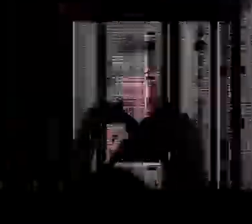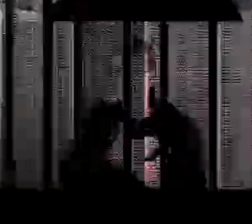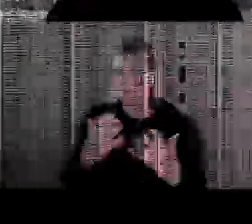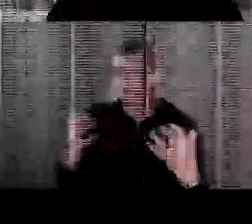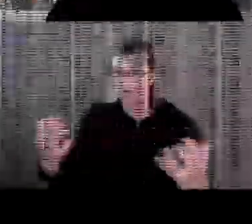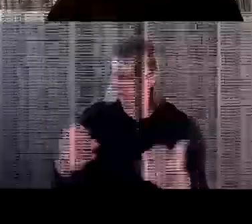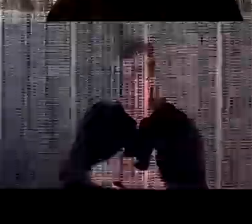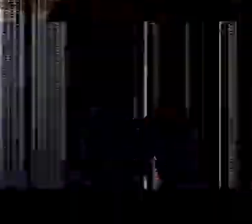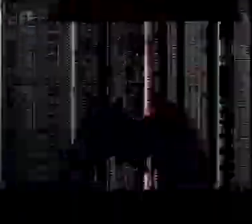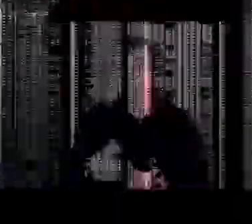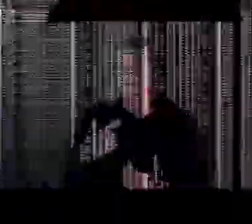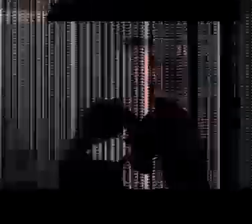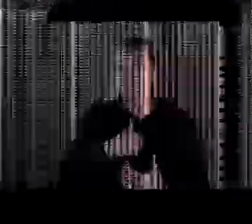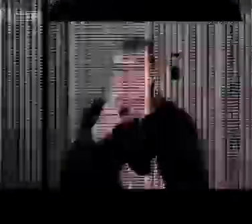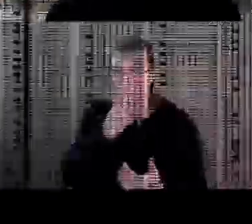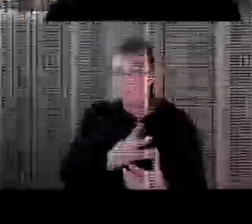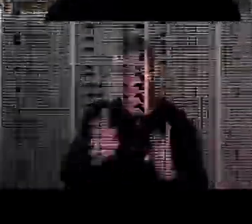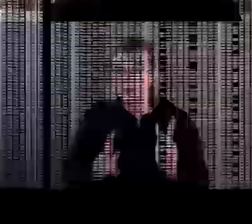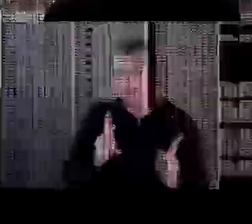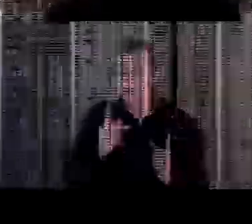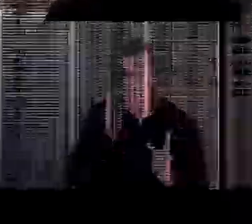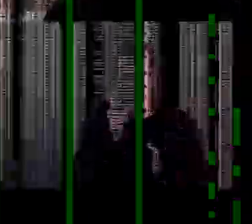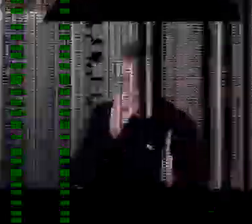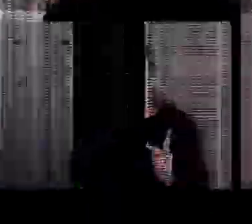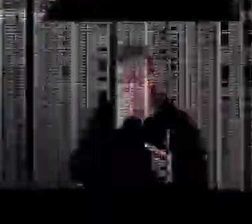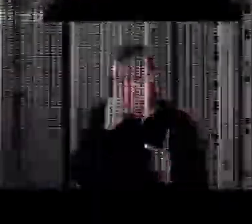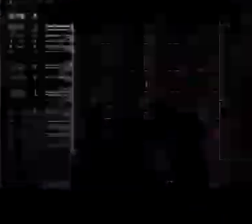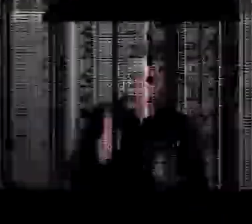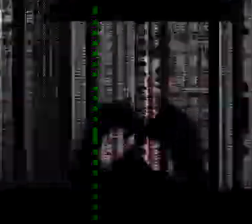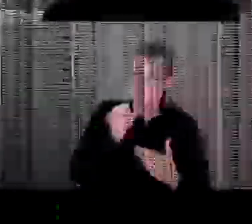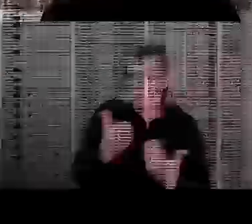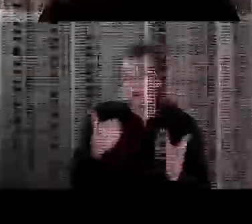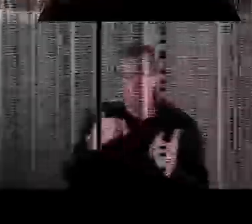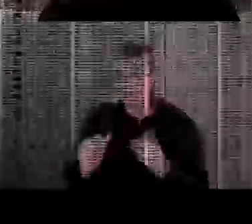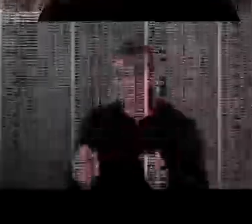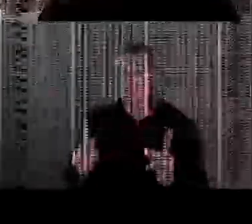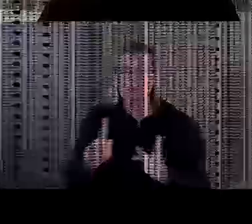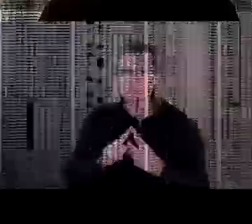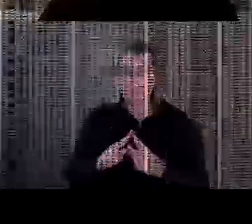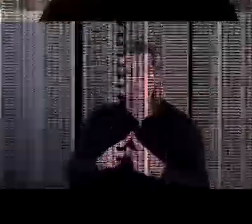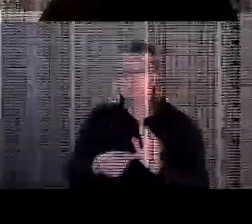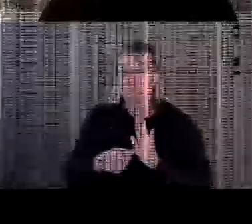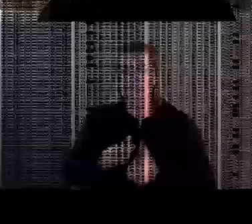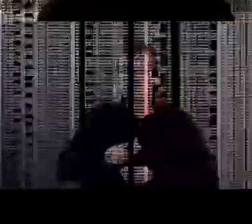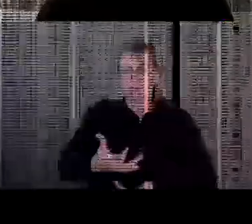ignoring people who may not have the opportunity to express themselves. They may not have the reach